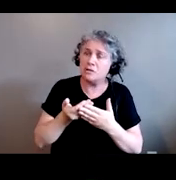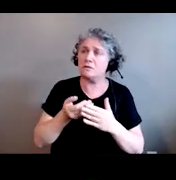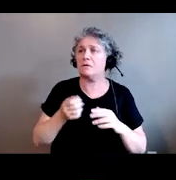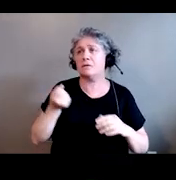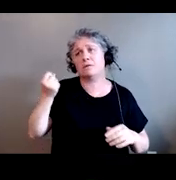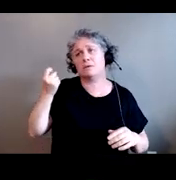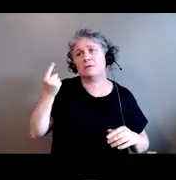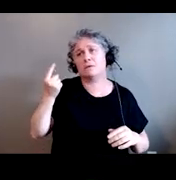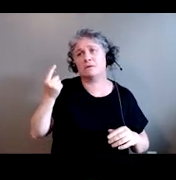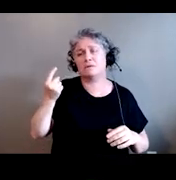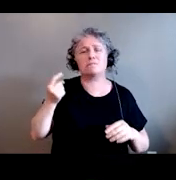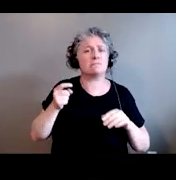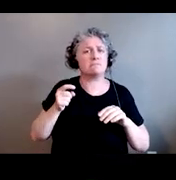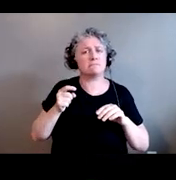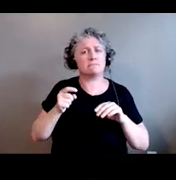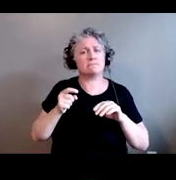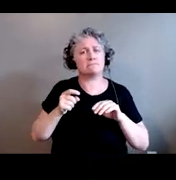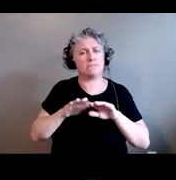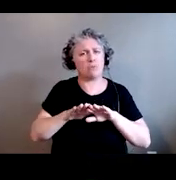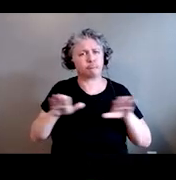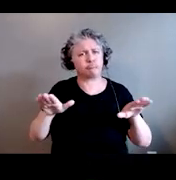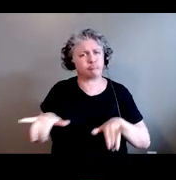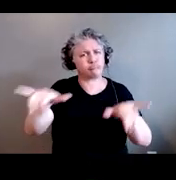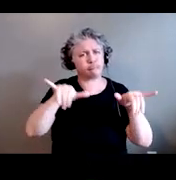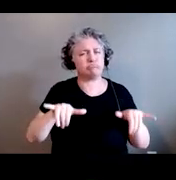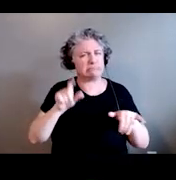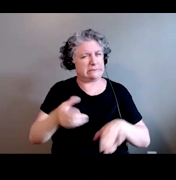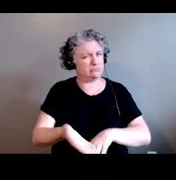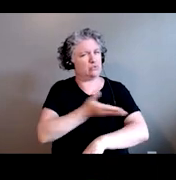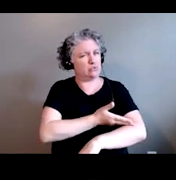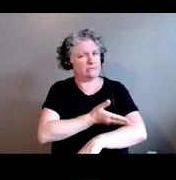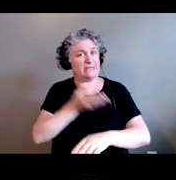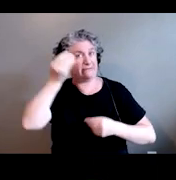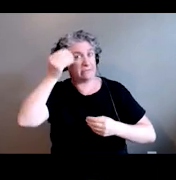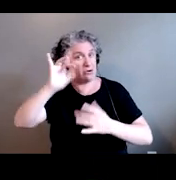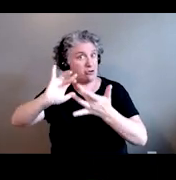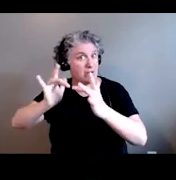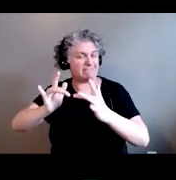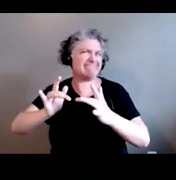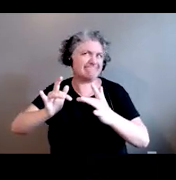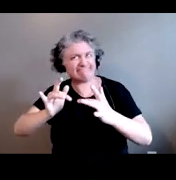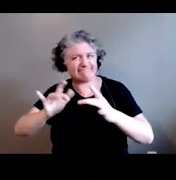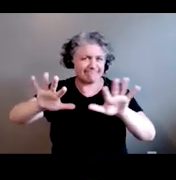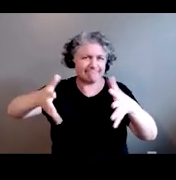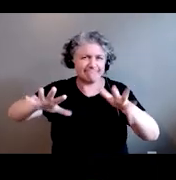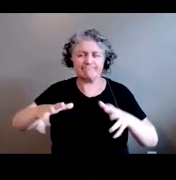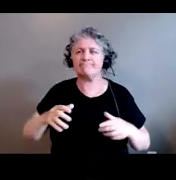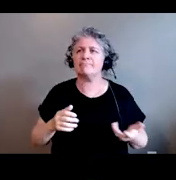and again it is across the board. This is an area of improvement. We're seeing it. Again, I can't speak about all national